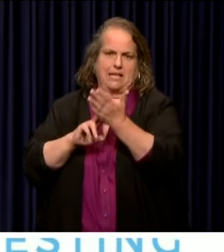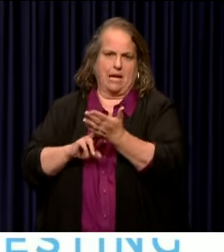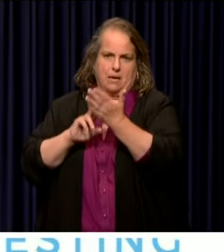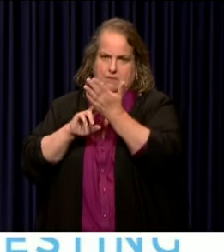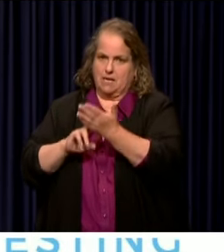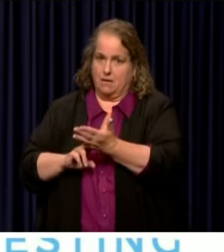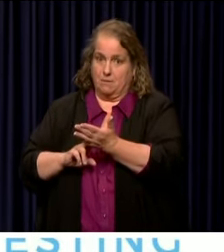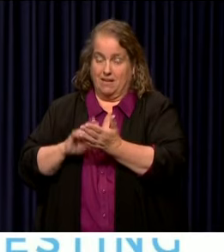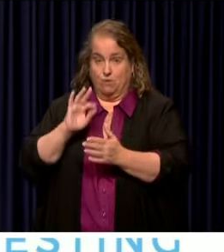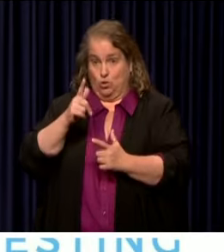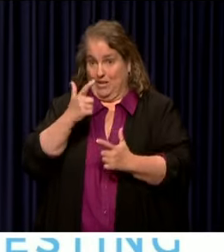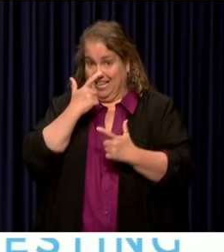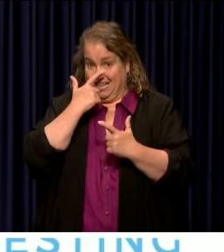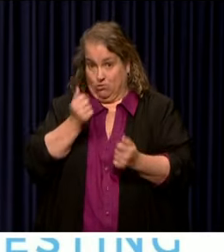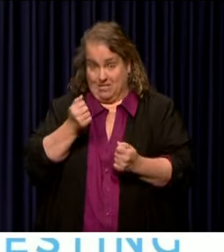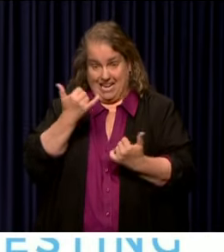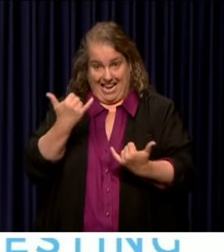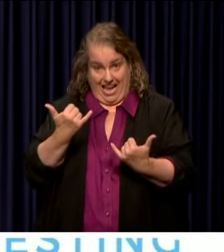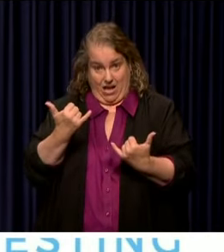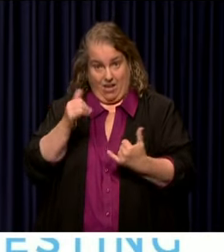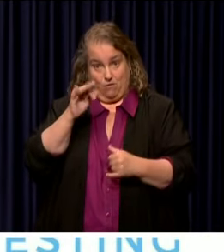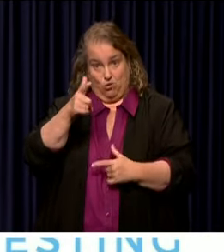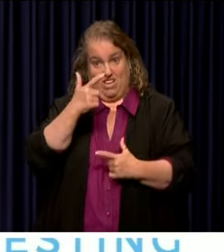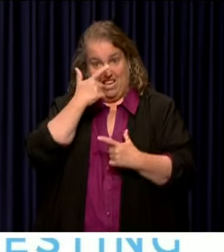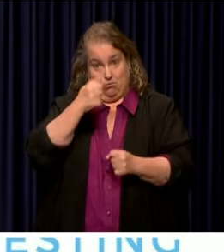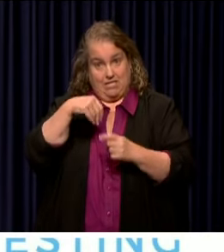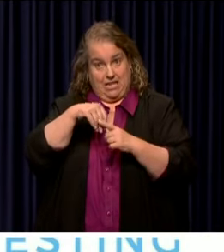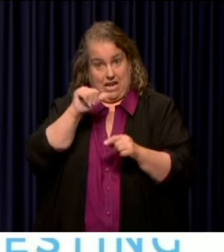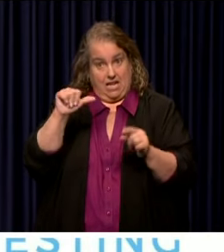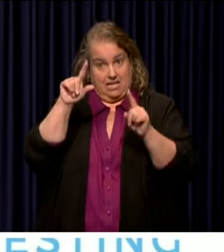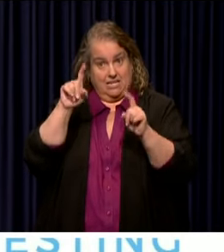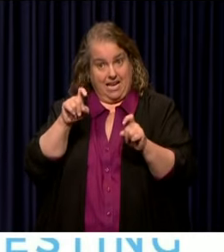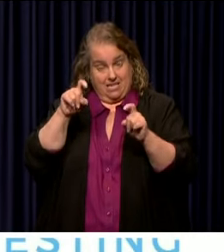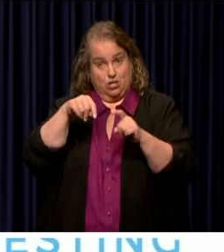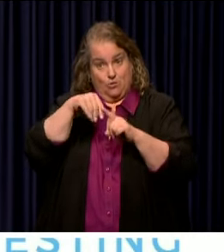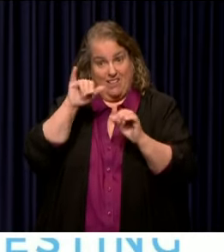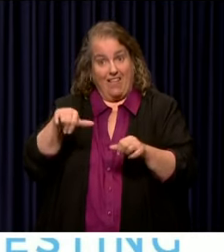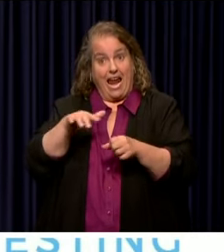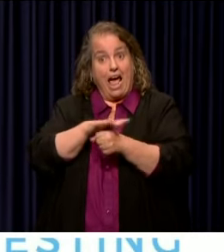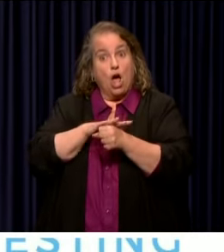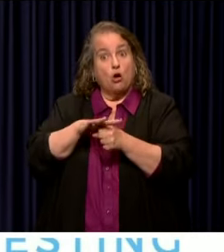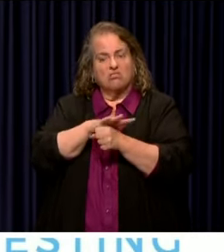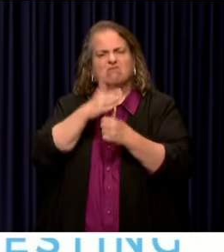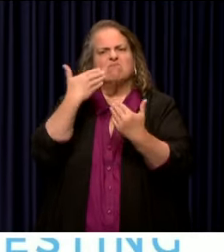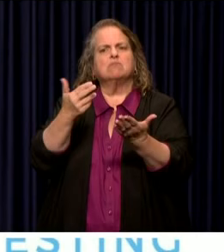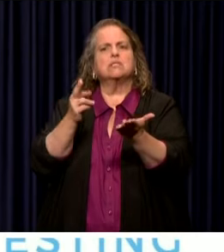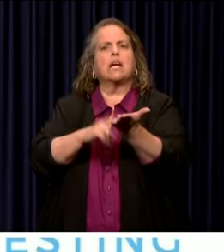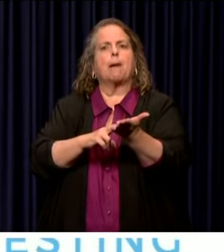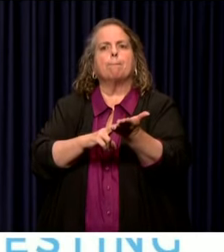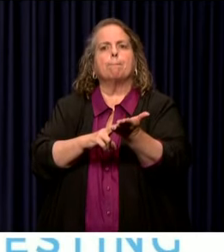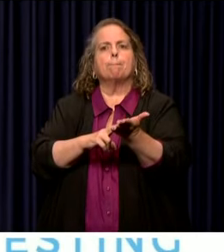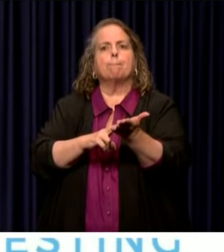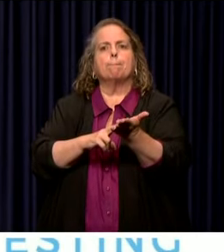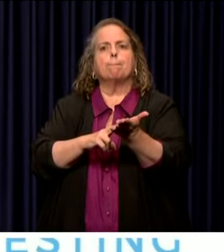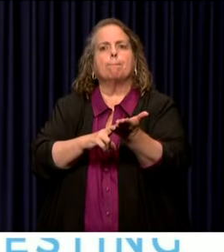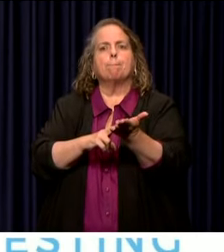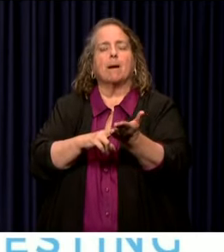PORTION OF POPULATION HAVE BEEN HIT REALLY, REALLY HARD. AND IF THE ARGUMENT IS, SAY, THE